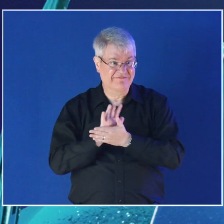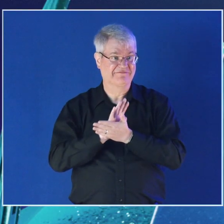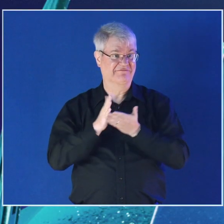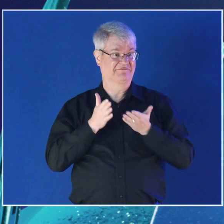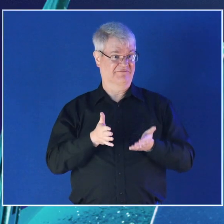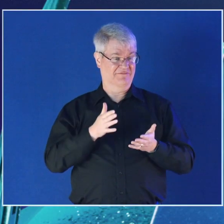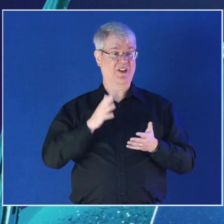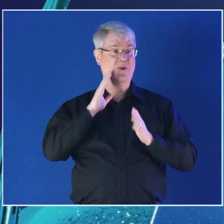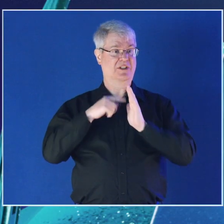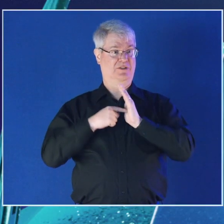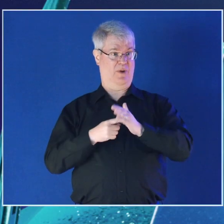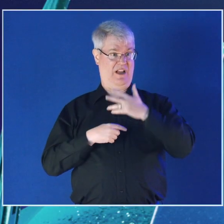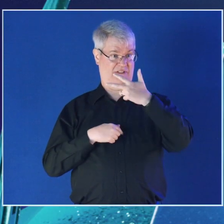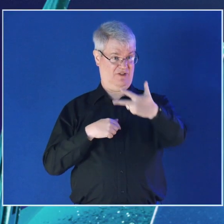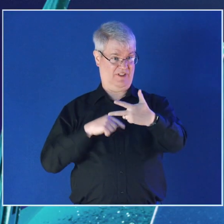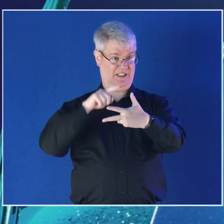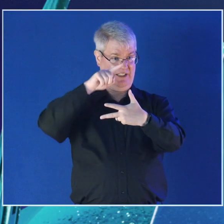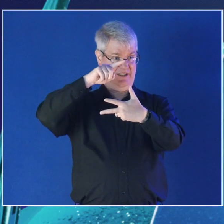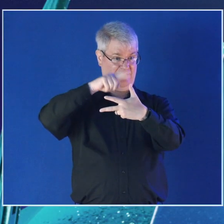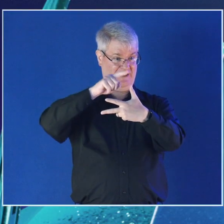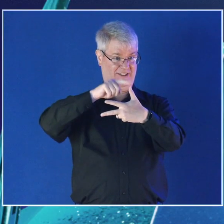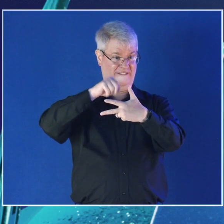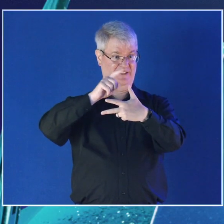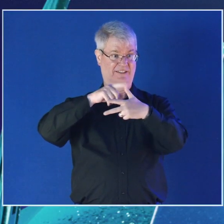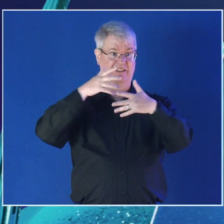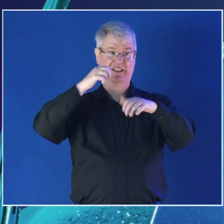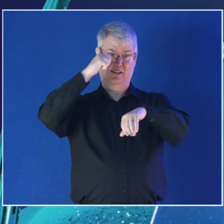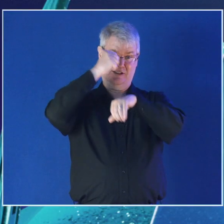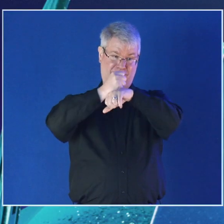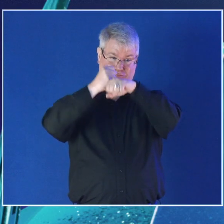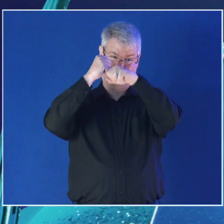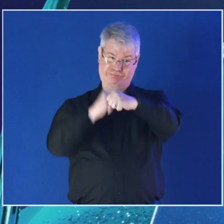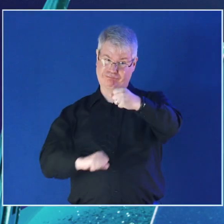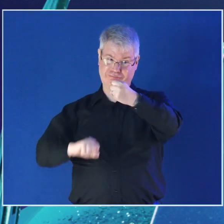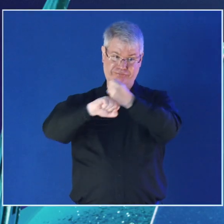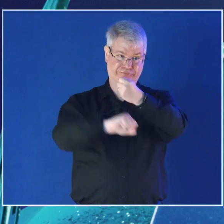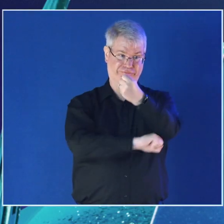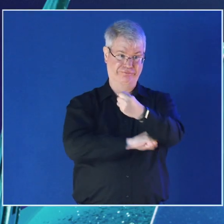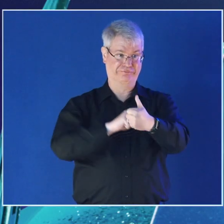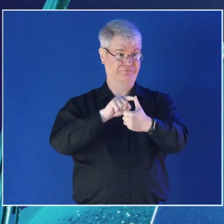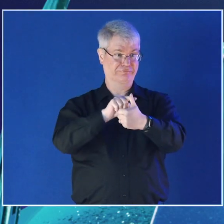One, strong fundamentals, these are about faster performance,